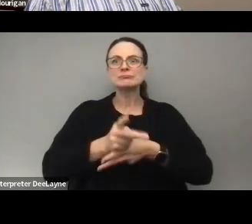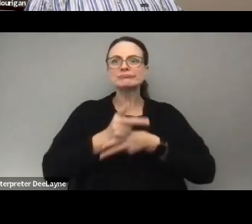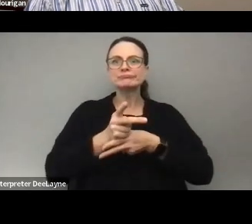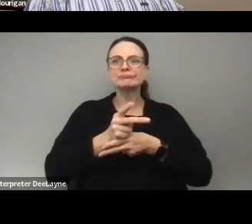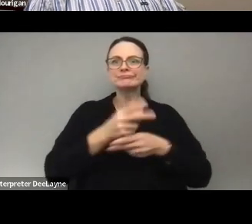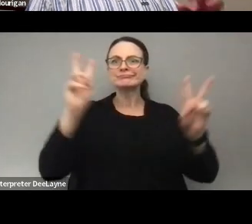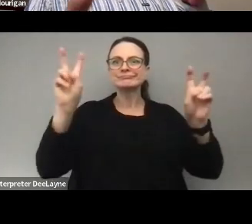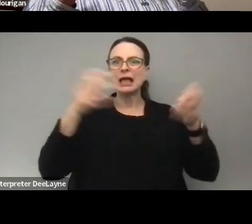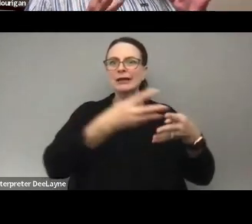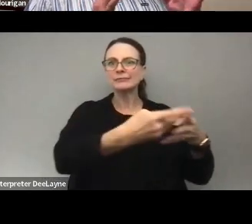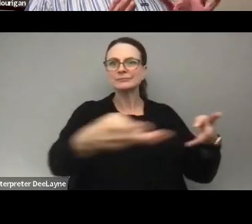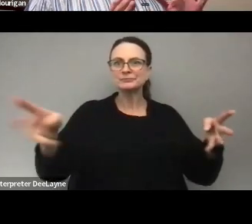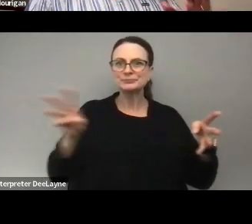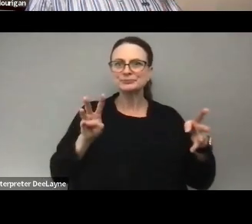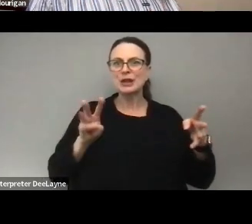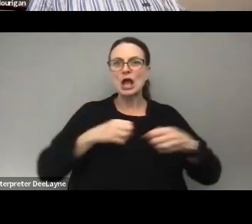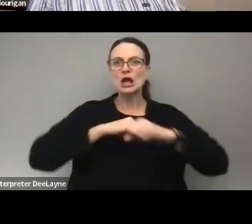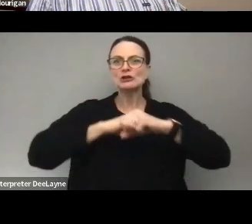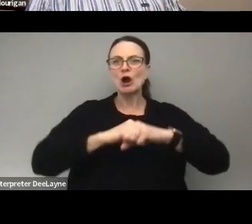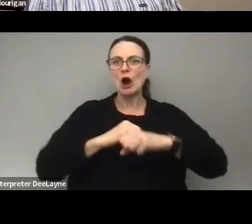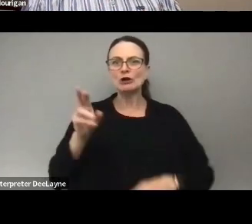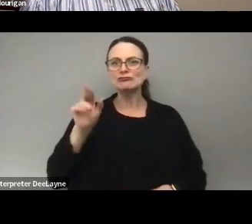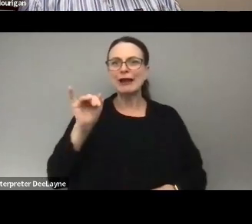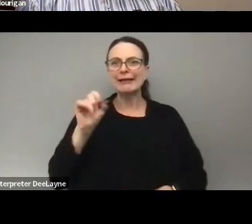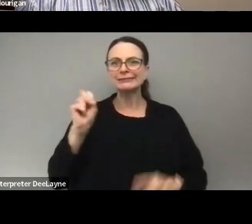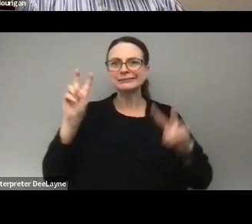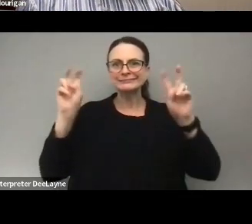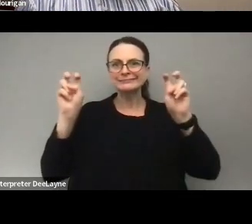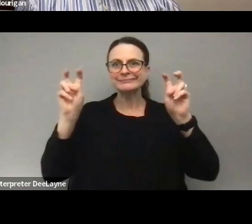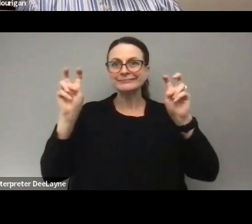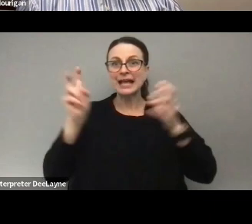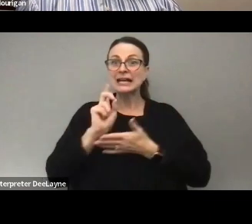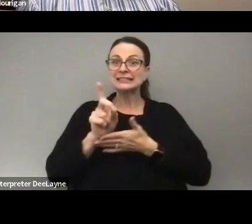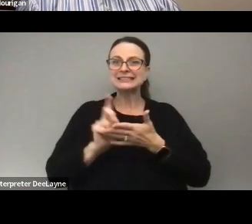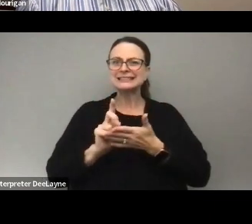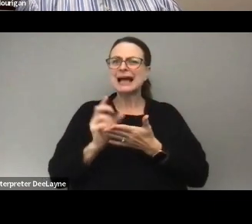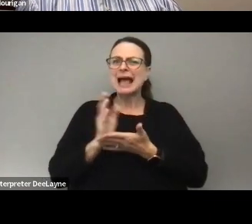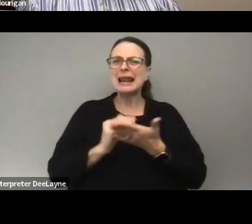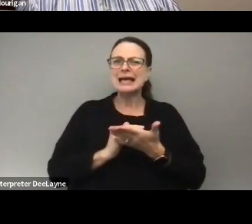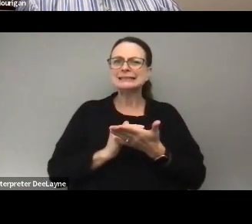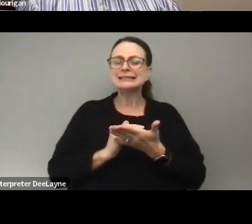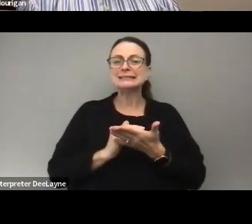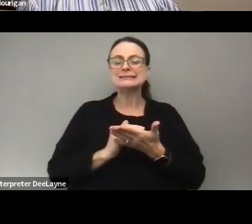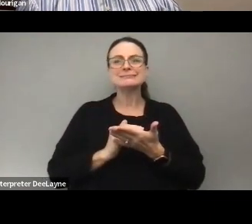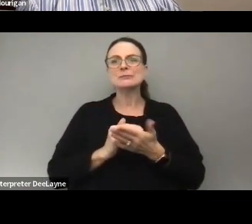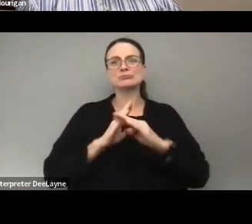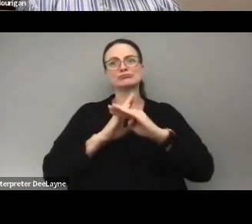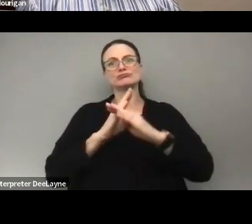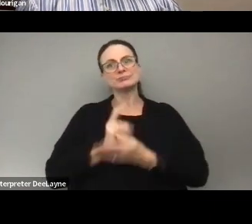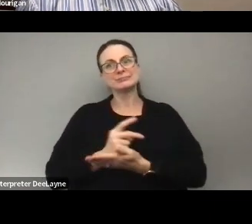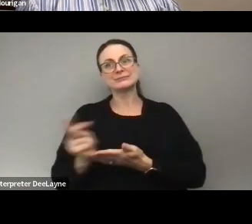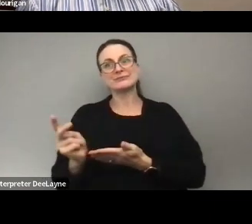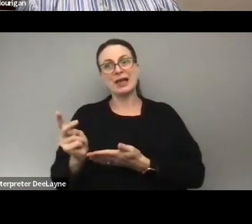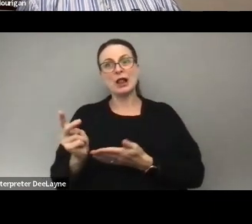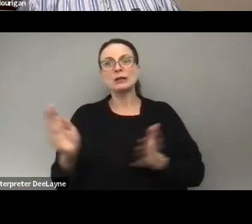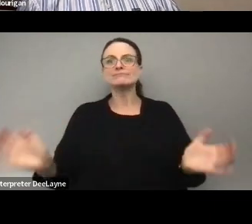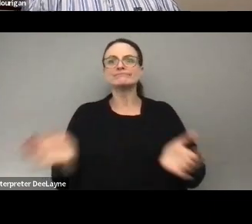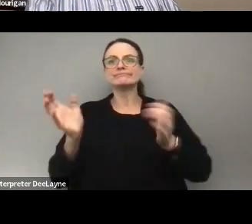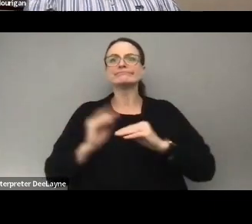Meaning that design lessons that are fail safe in order for them to boost confidence.